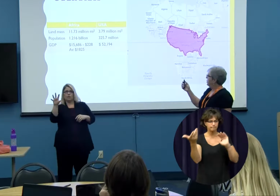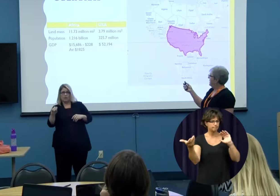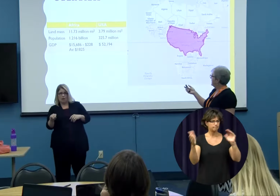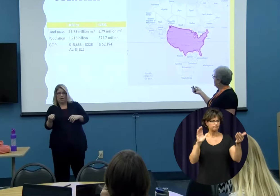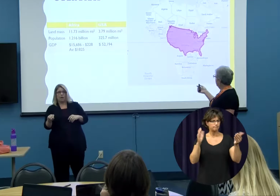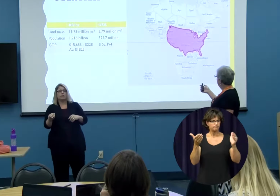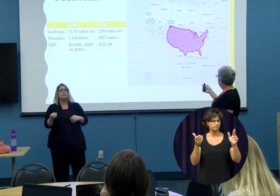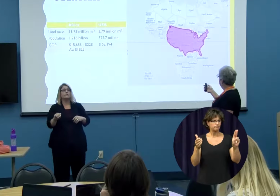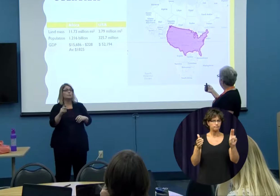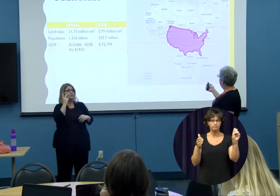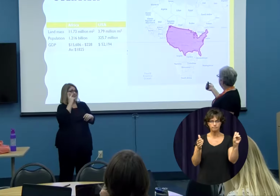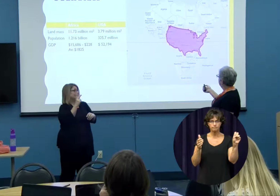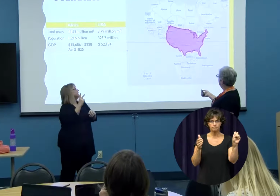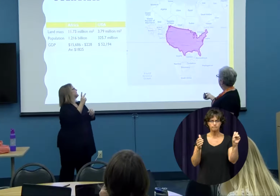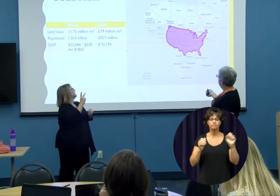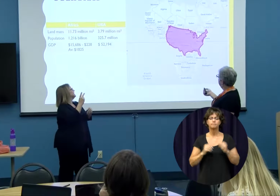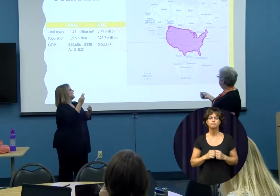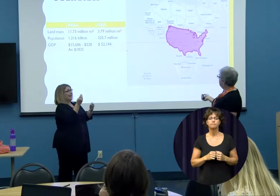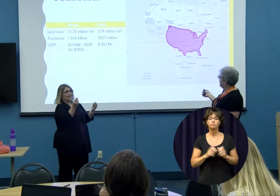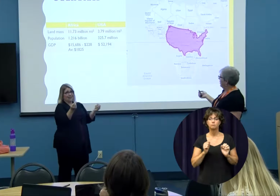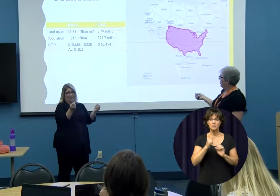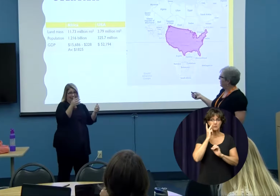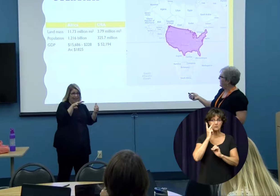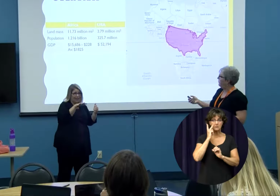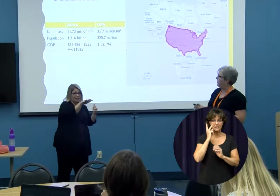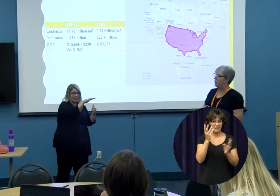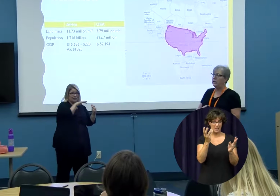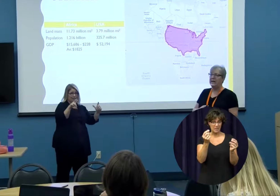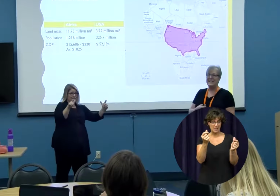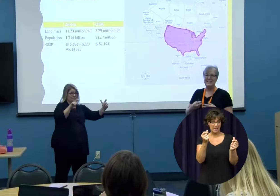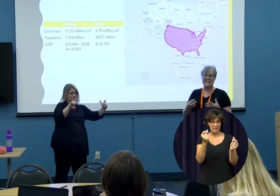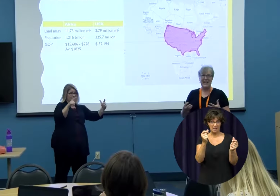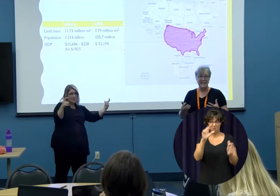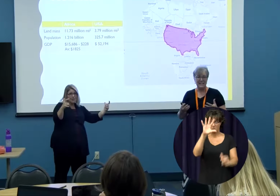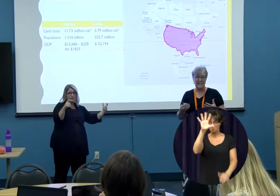You can see the landmass behind me here with the United States,